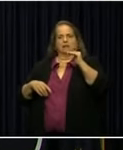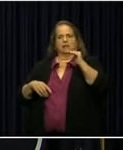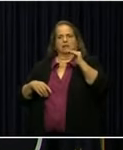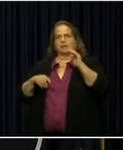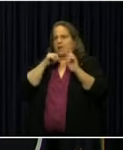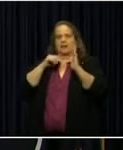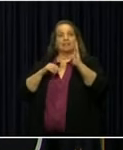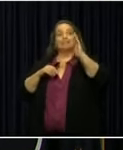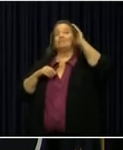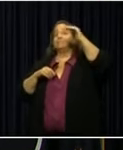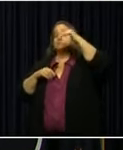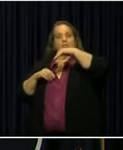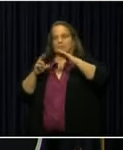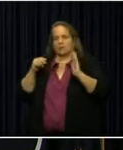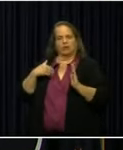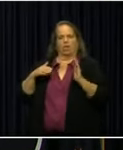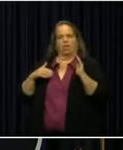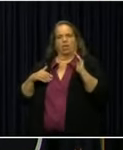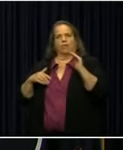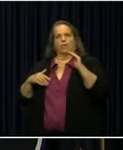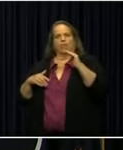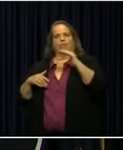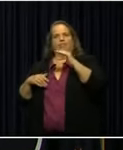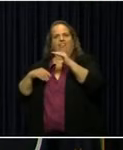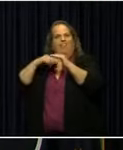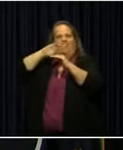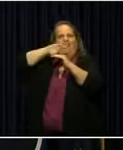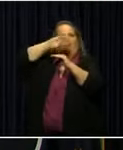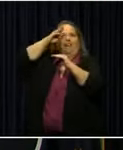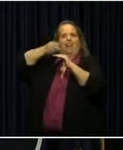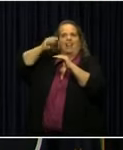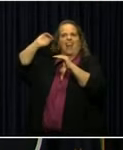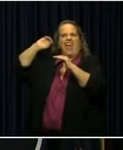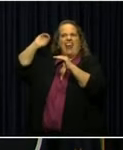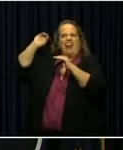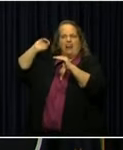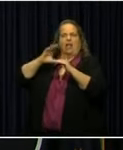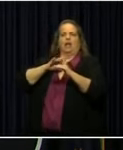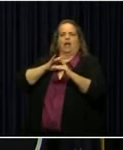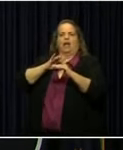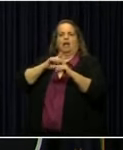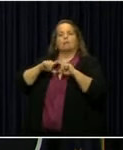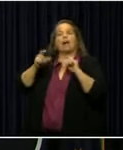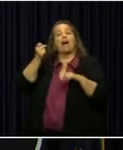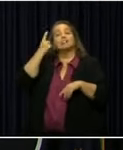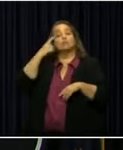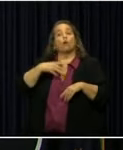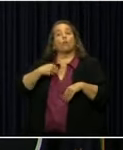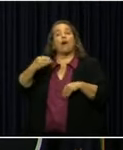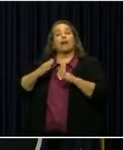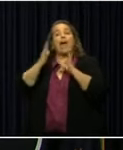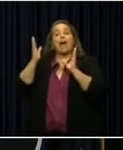HAVE TO HAVE THE ABILITY TO HAVE A SURGE CAPACITY SO THAT WE HAVE A RESURGENCE OR A RETURN OF THE